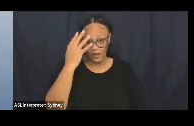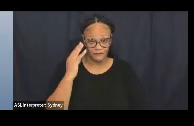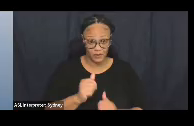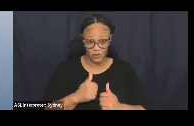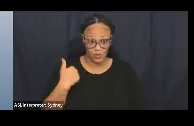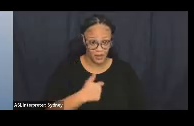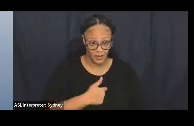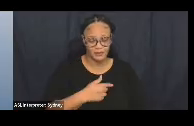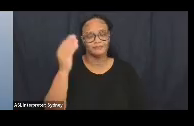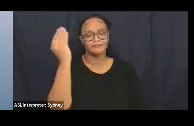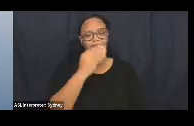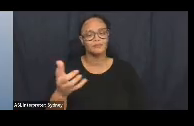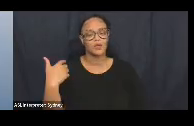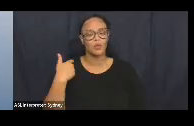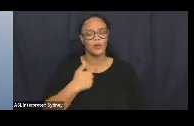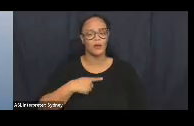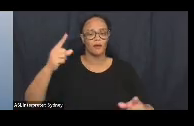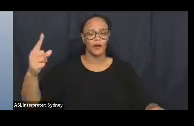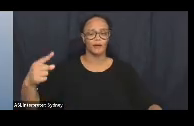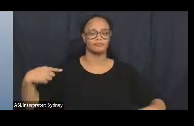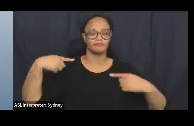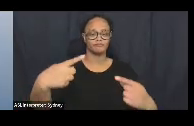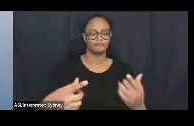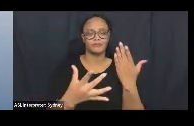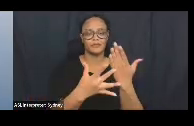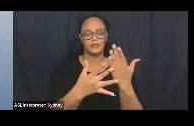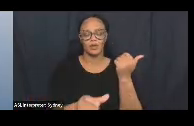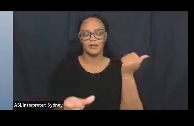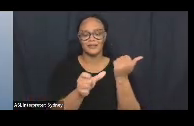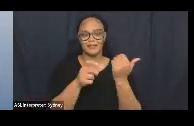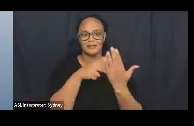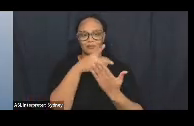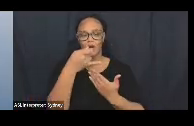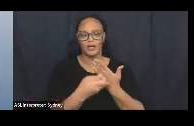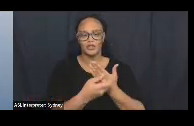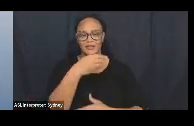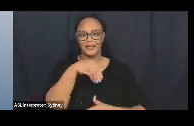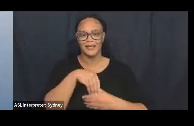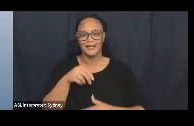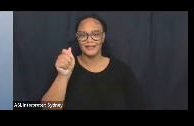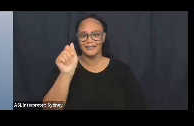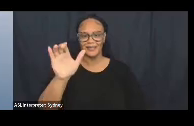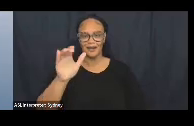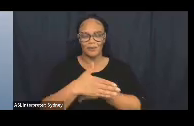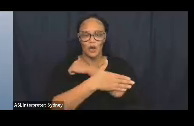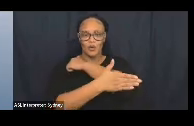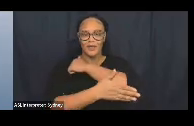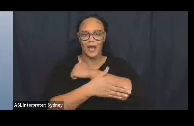long-standing technical assistance project housed within the Sacramento County Office of Education